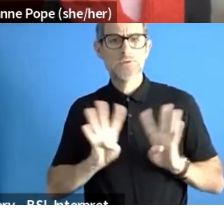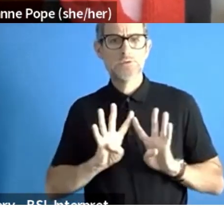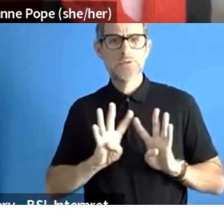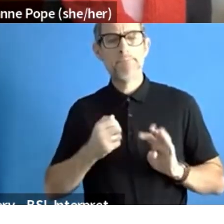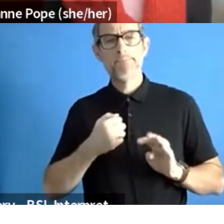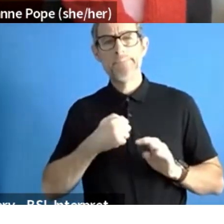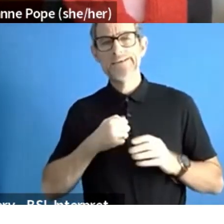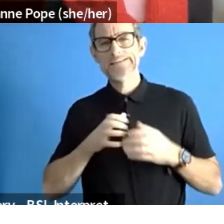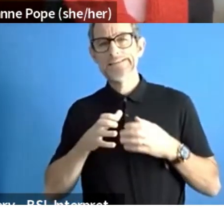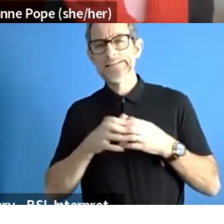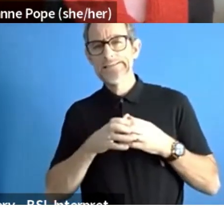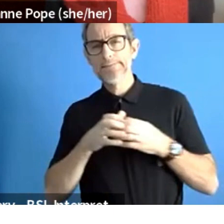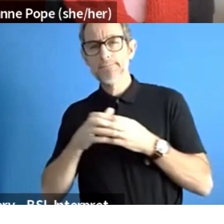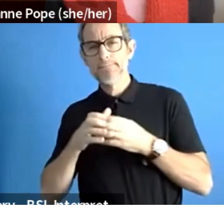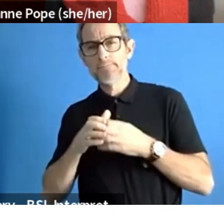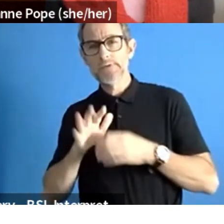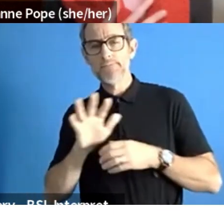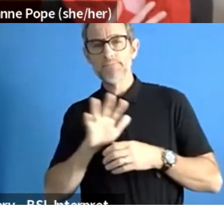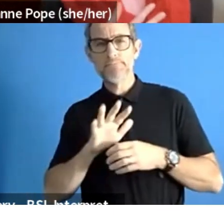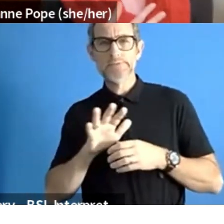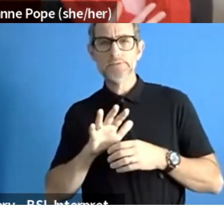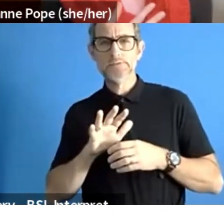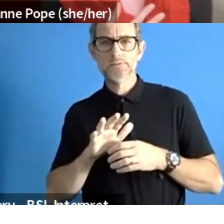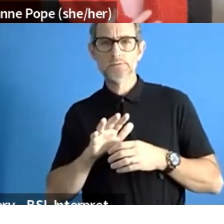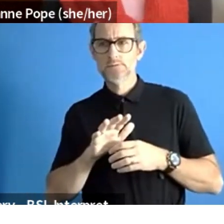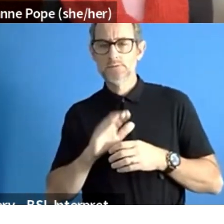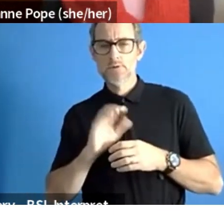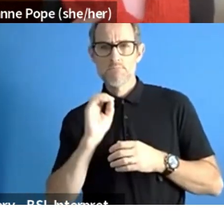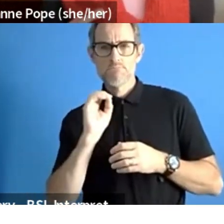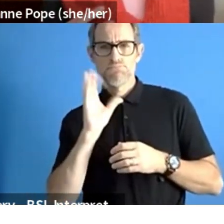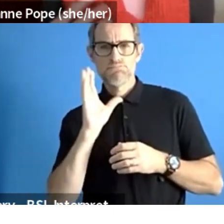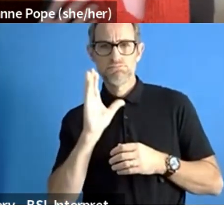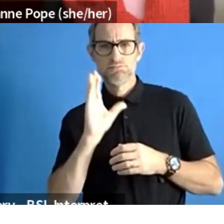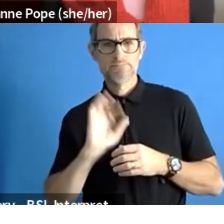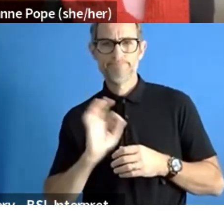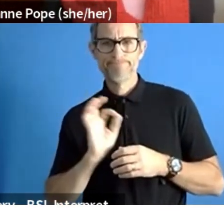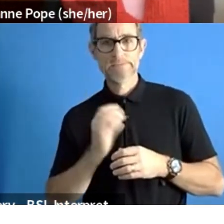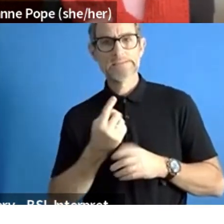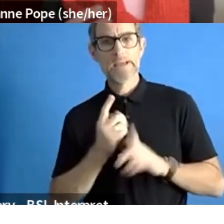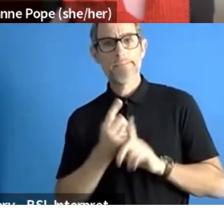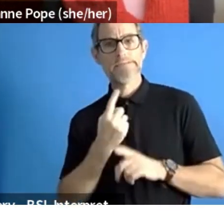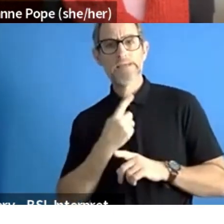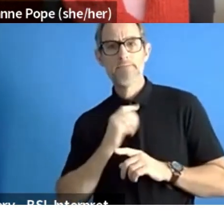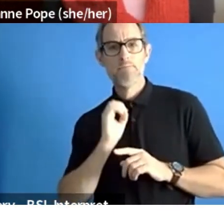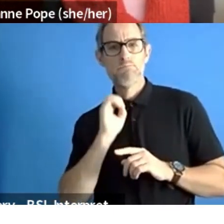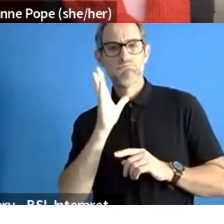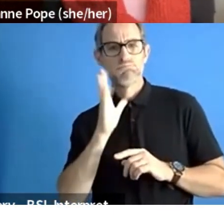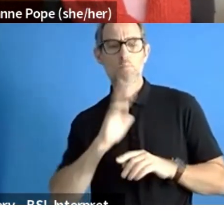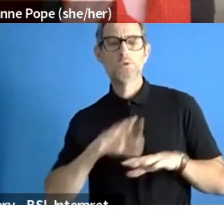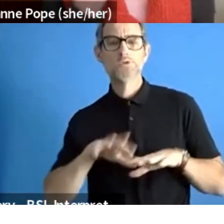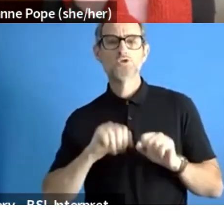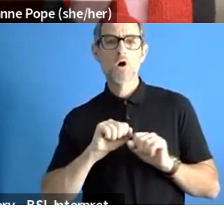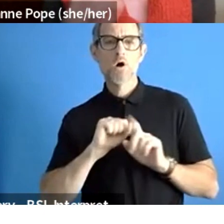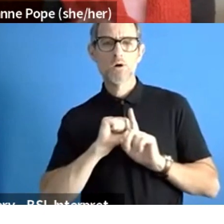say we didn't have a huge amount of knowledge. I certainly didn't, so doing reading and starting with those basics we discussed.